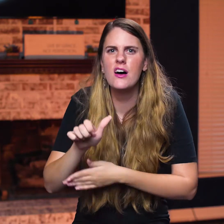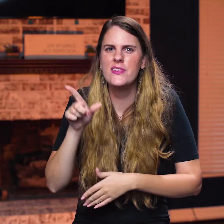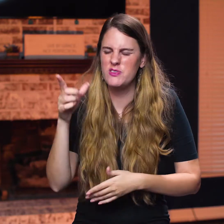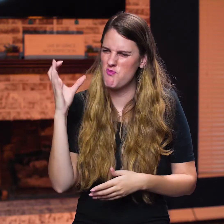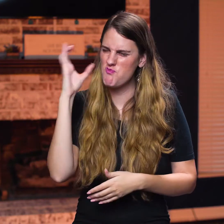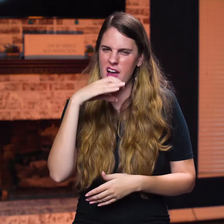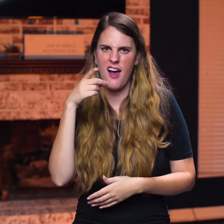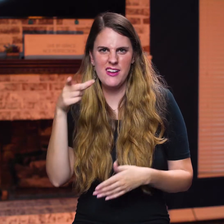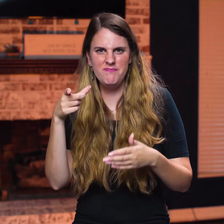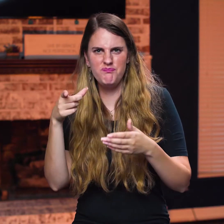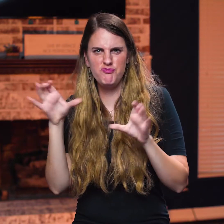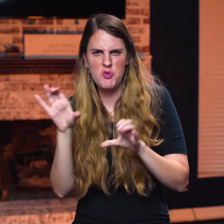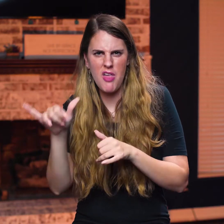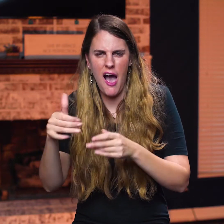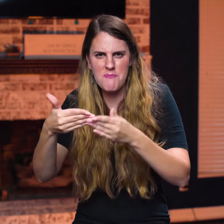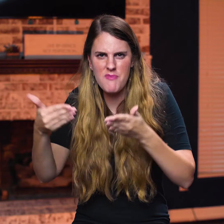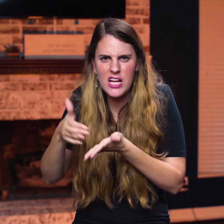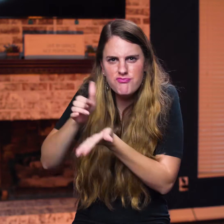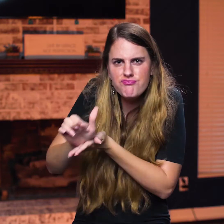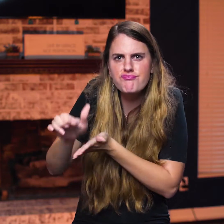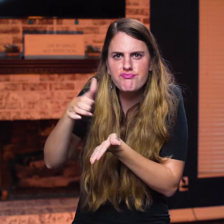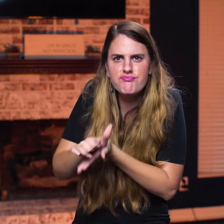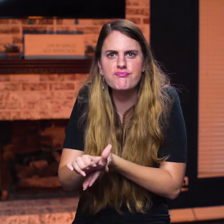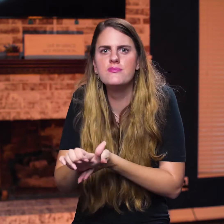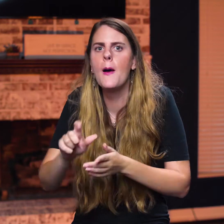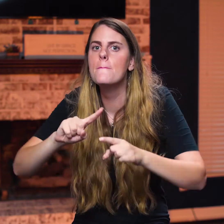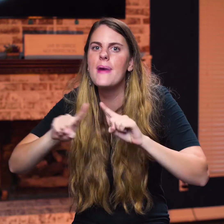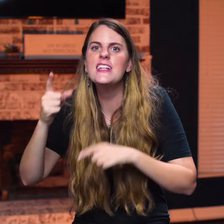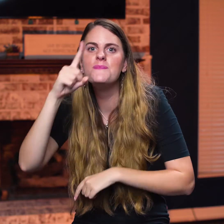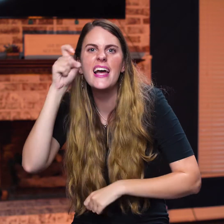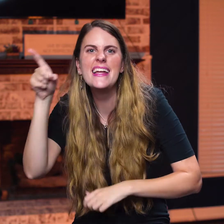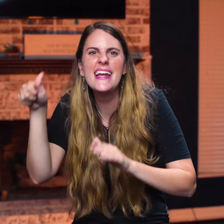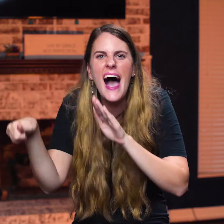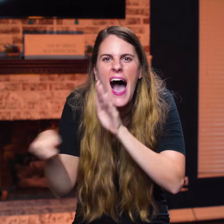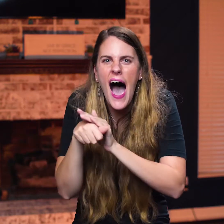which is an unusual place to do that, but it’s because he’s hiding